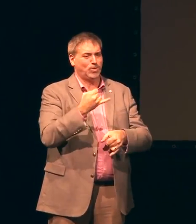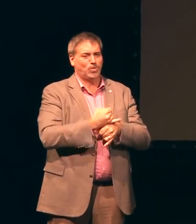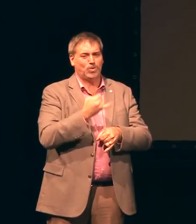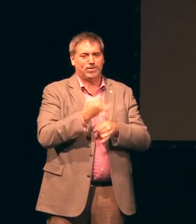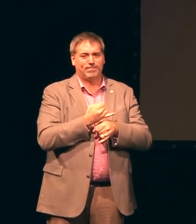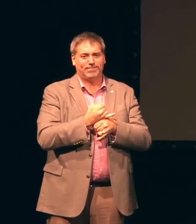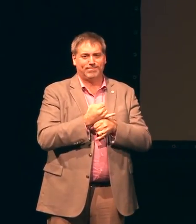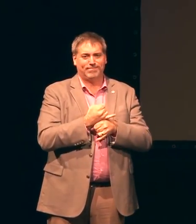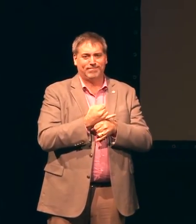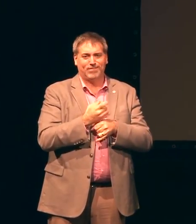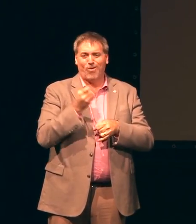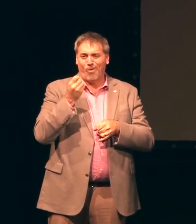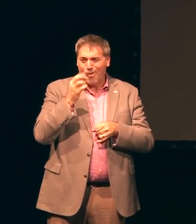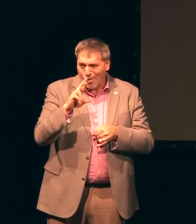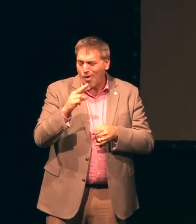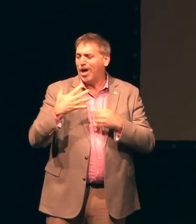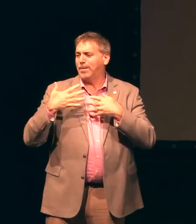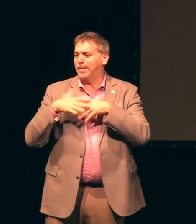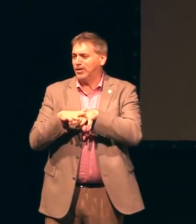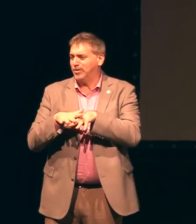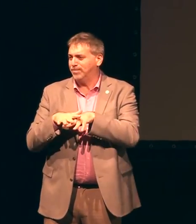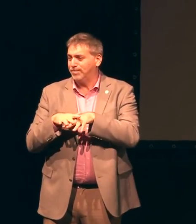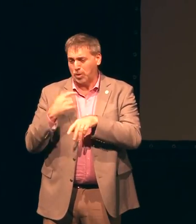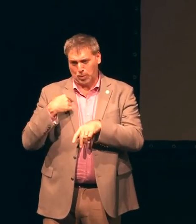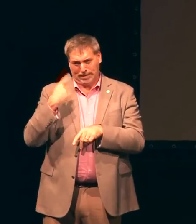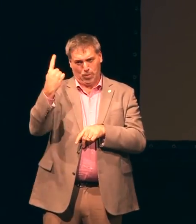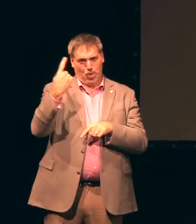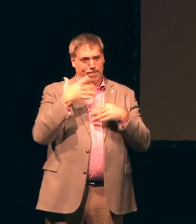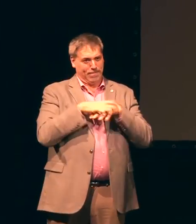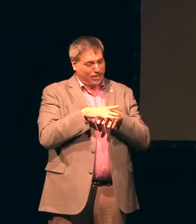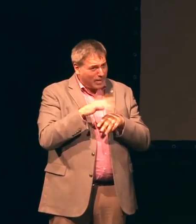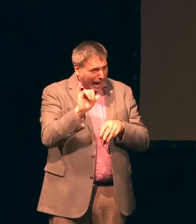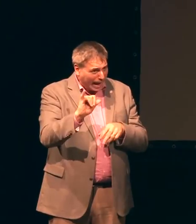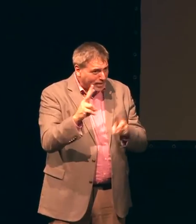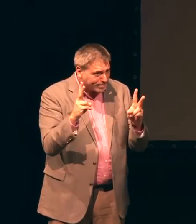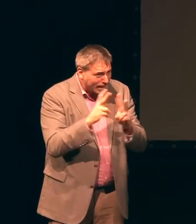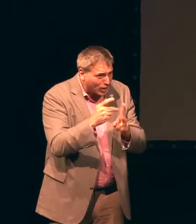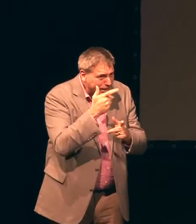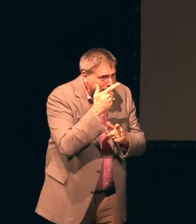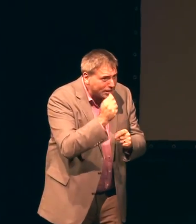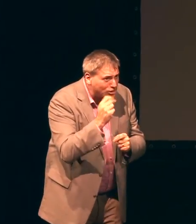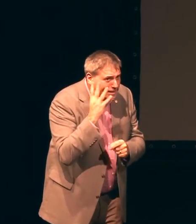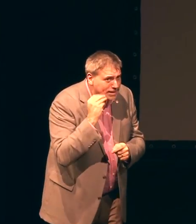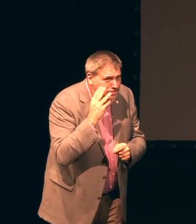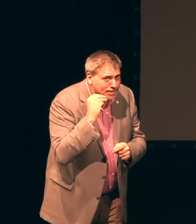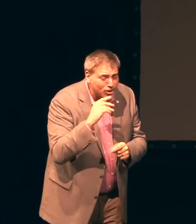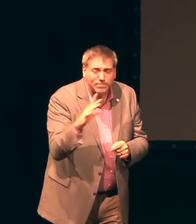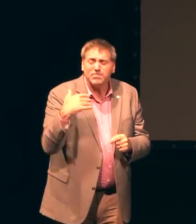meetings have taken place at School for the Deaf or at a mainstream school. The